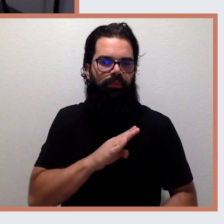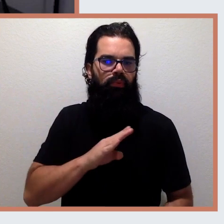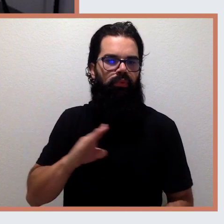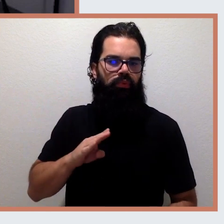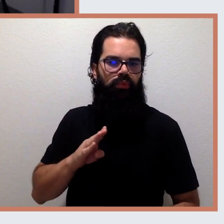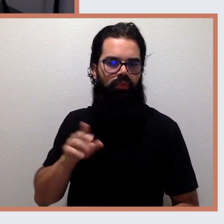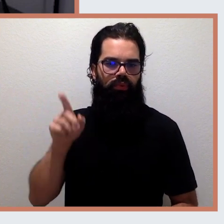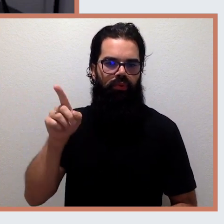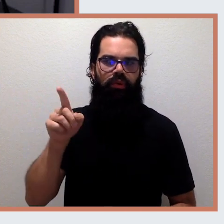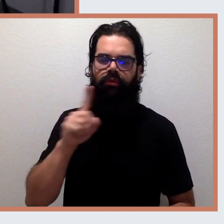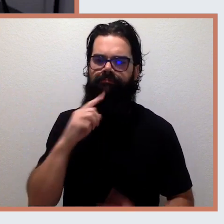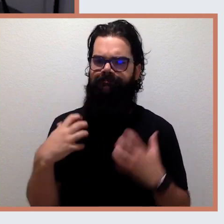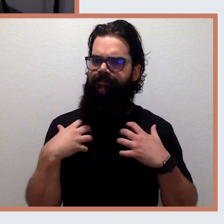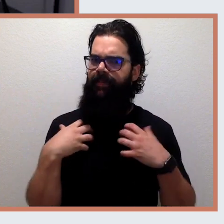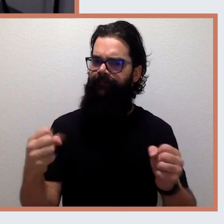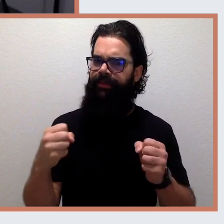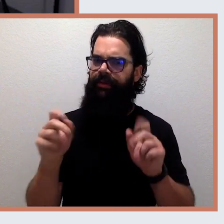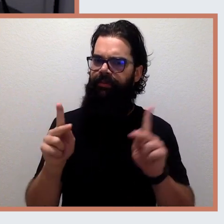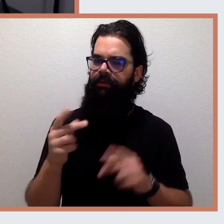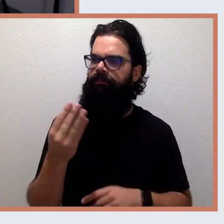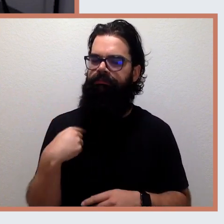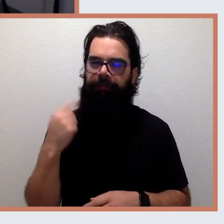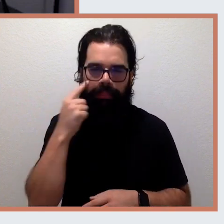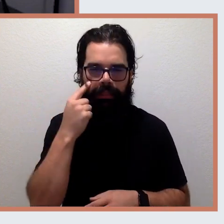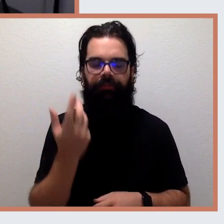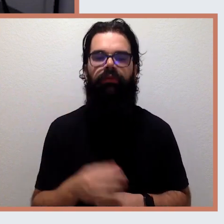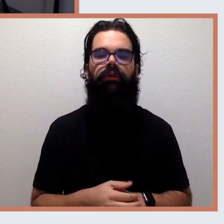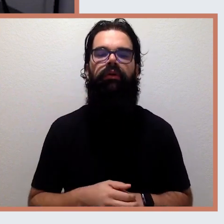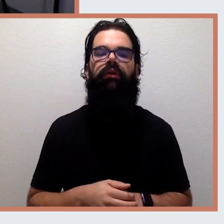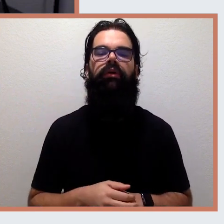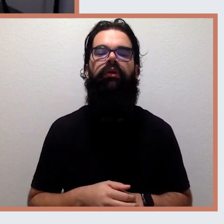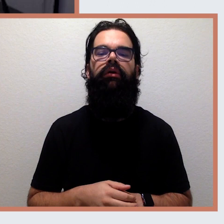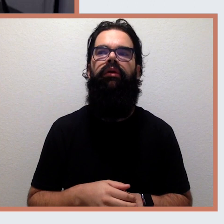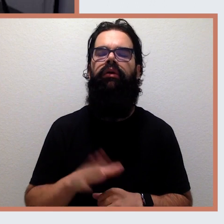MENA, yeah, it's a great category that essentially was put together by a board